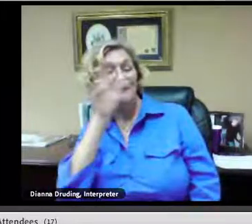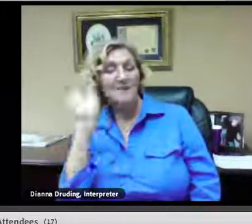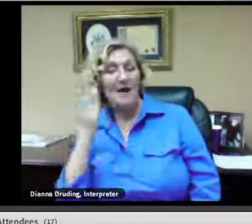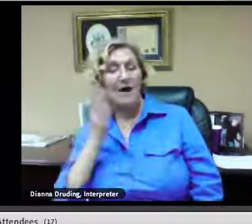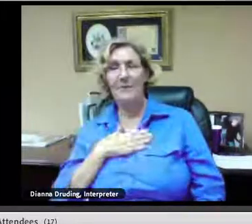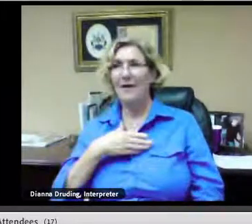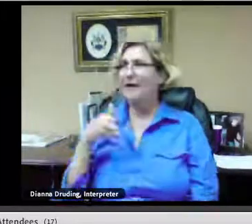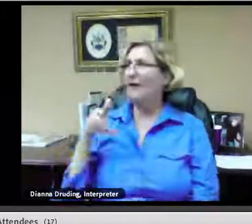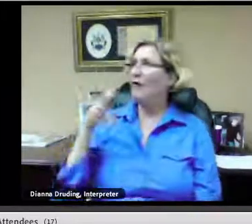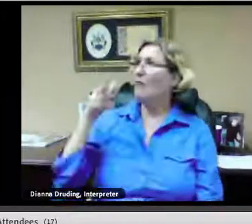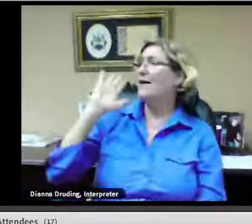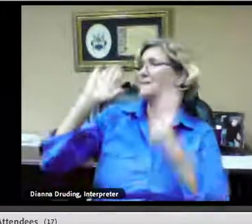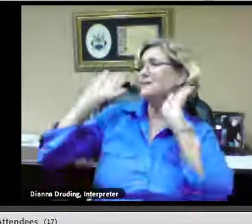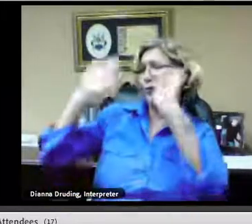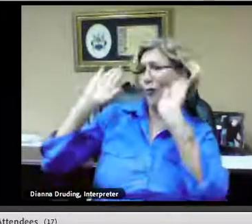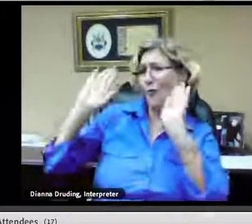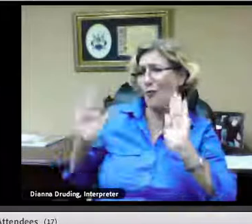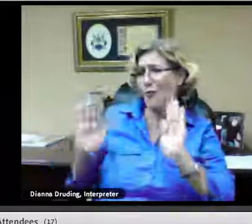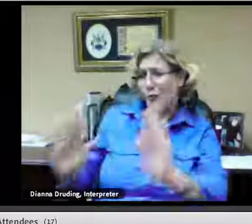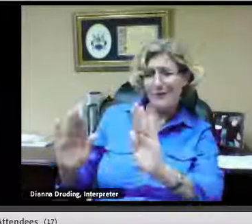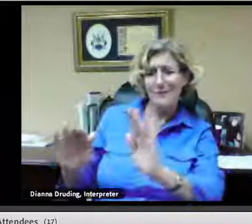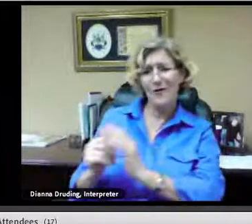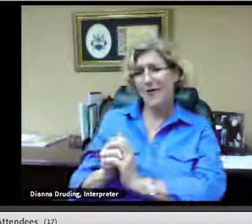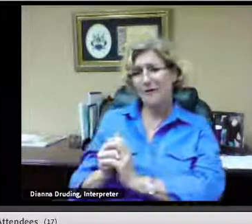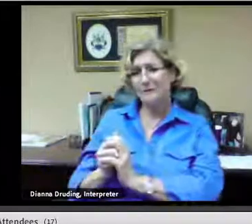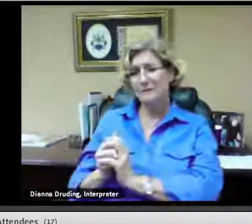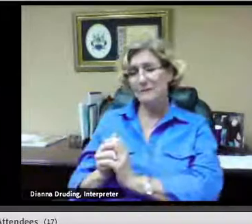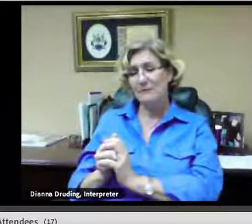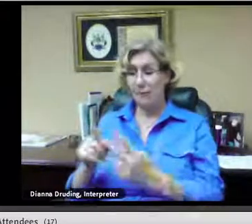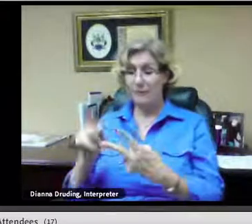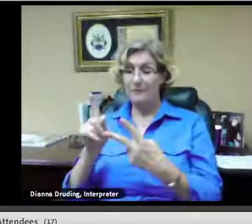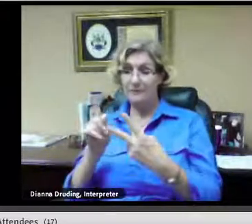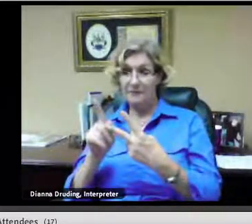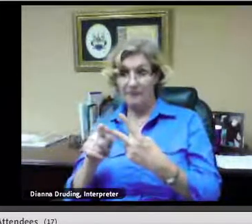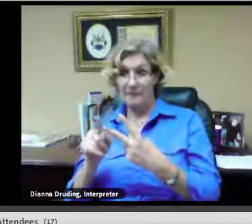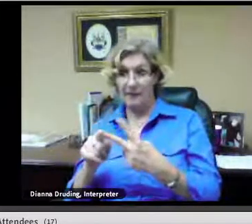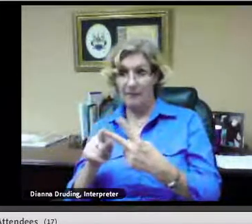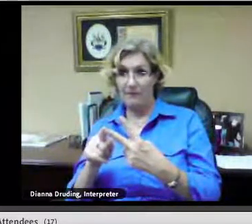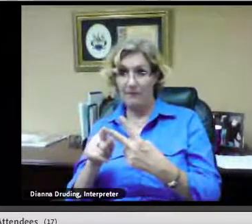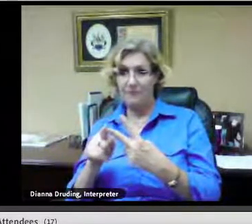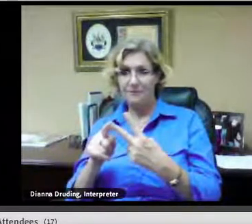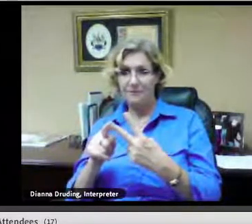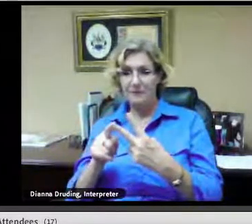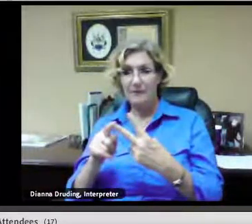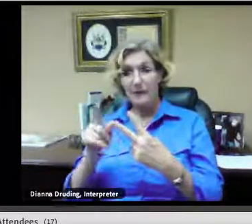The second, you know, cochlear implant on Willy absolutely did not take,